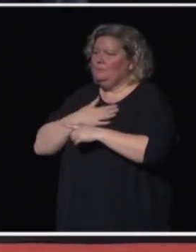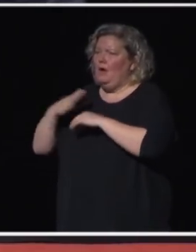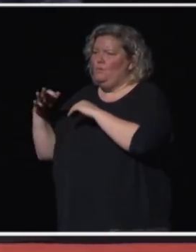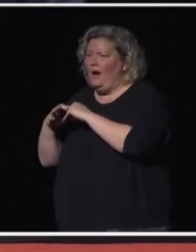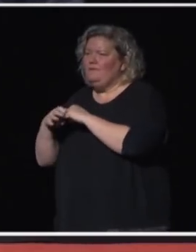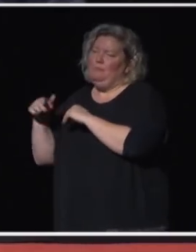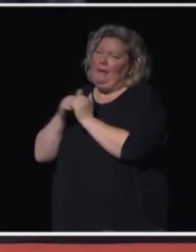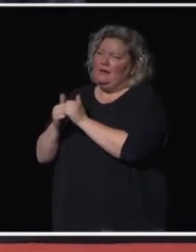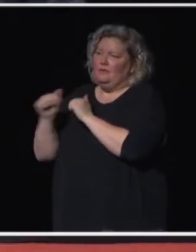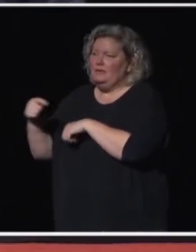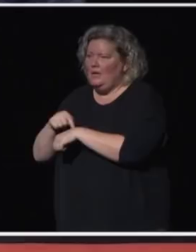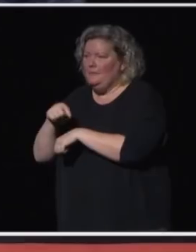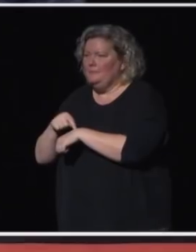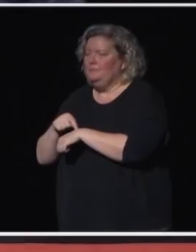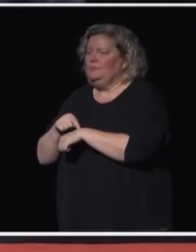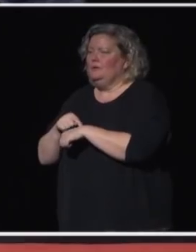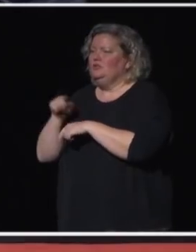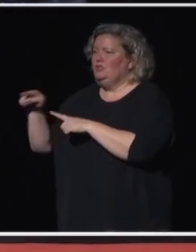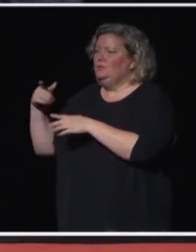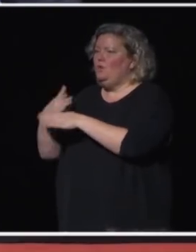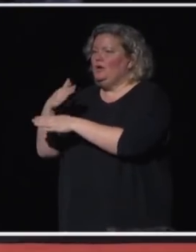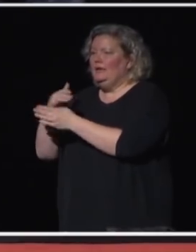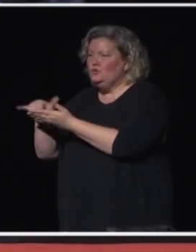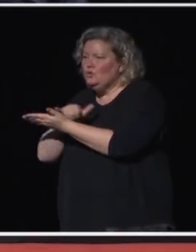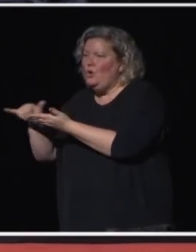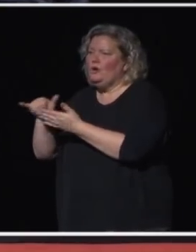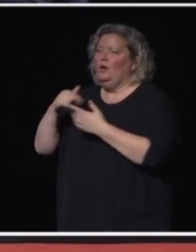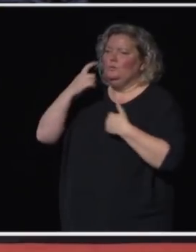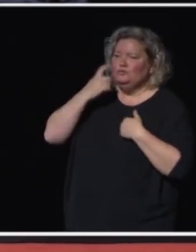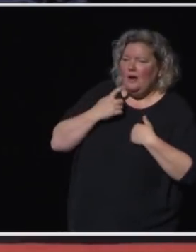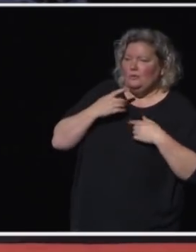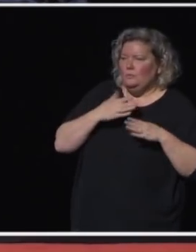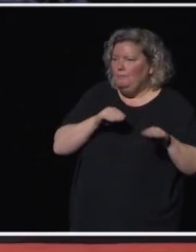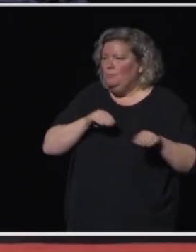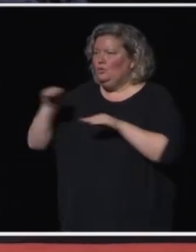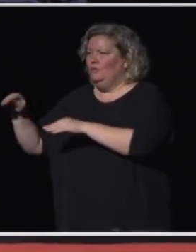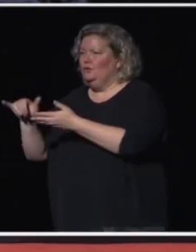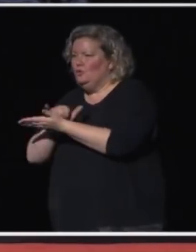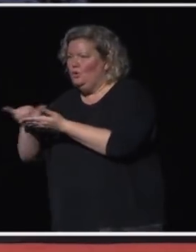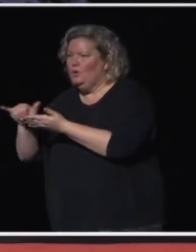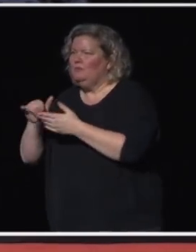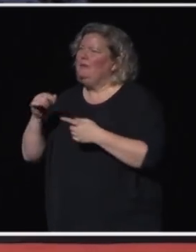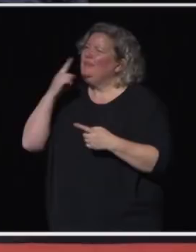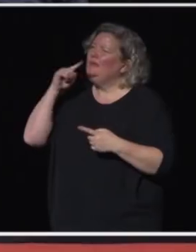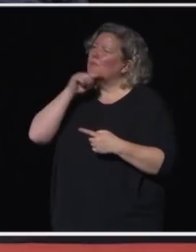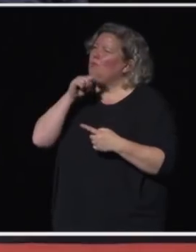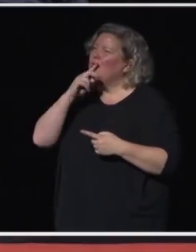at that point, she was working in New York as we were trying to move up to New York. And so Samari must have been about eight-nine months.